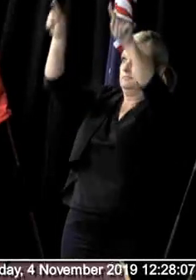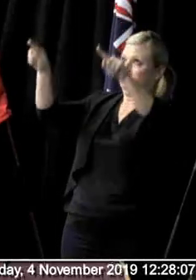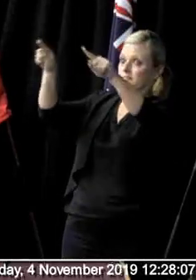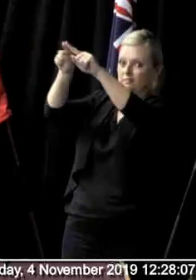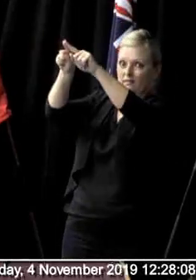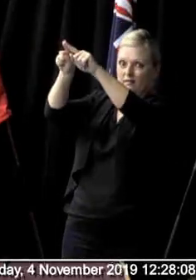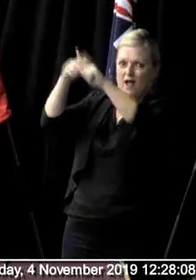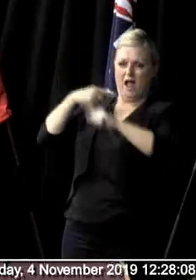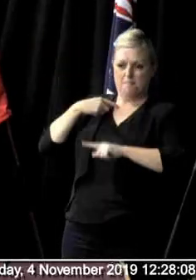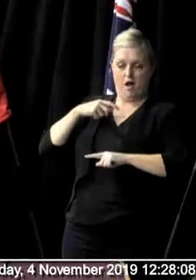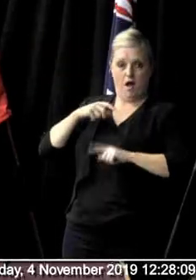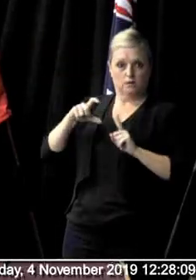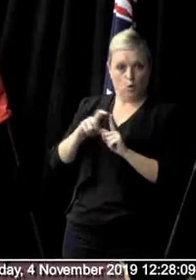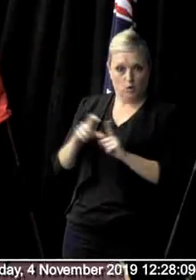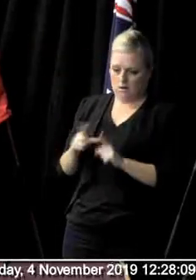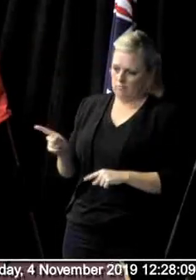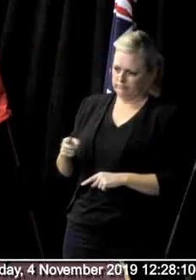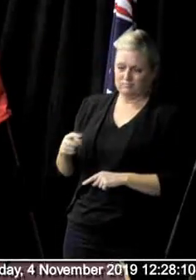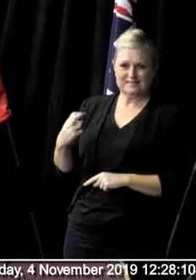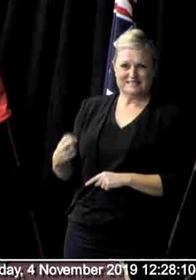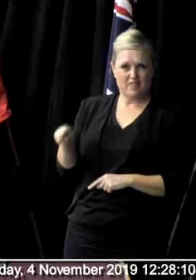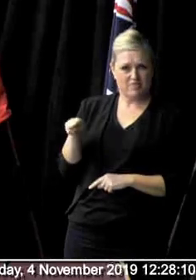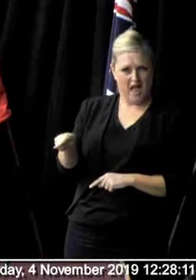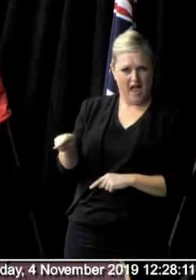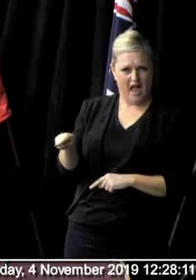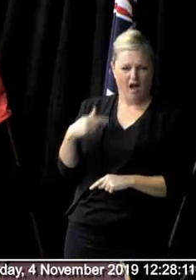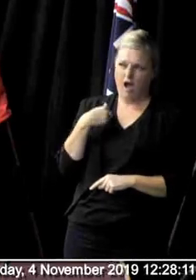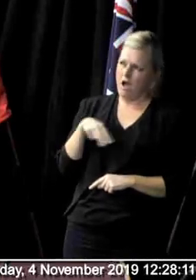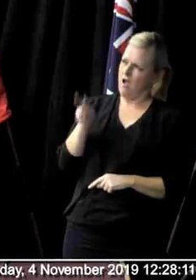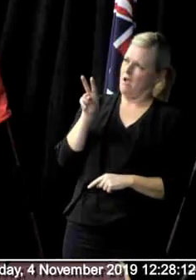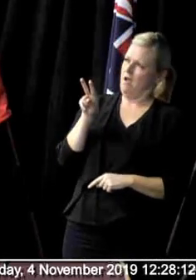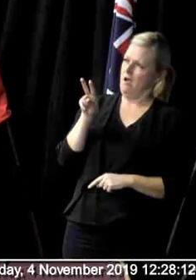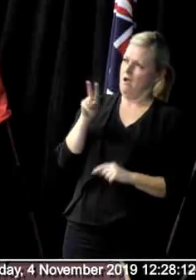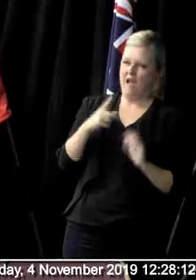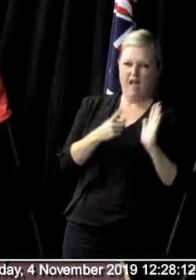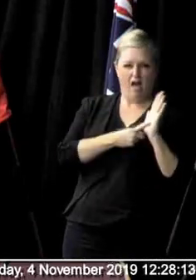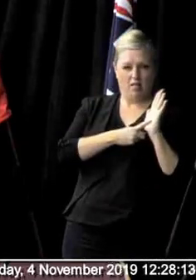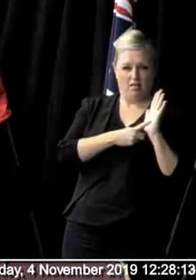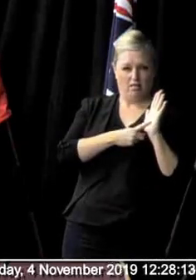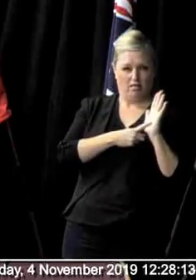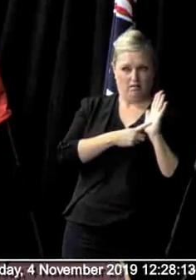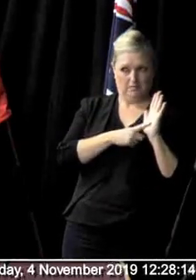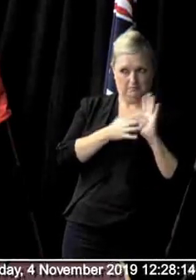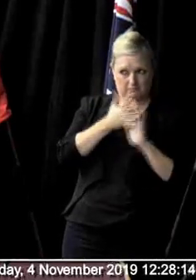And my first interpretation of that was what is L for in the school community,